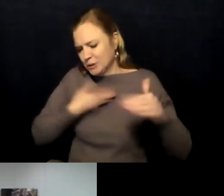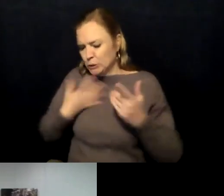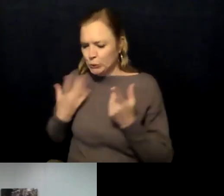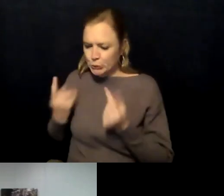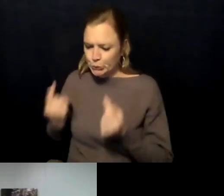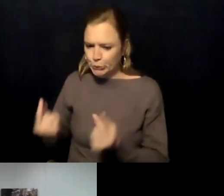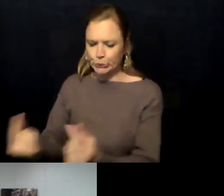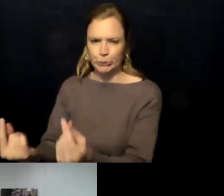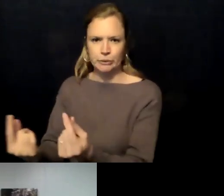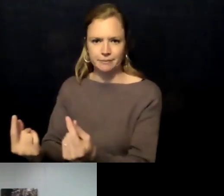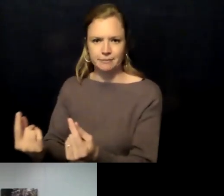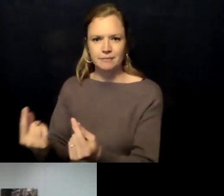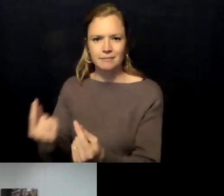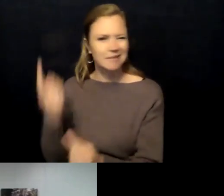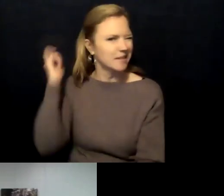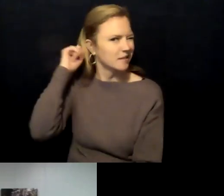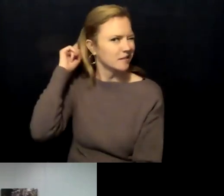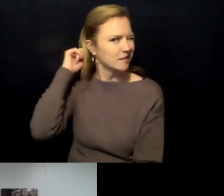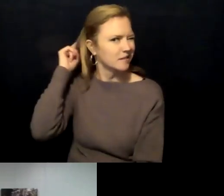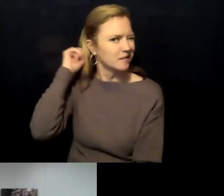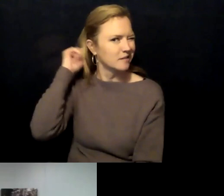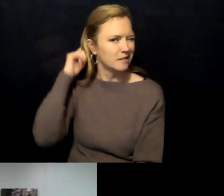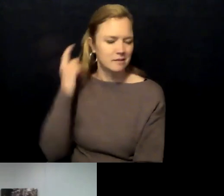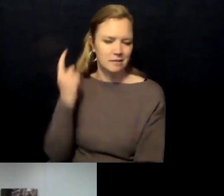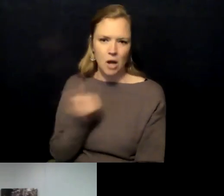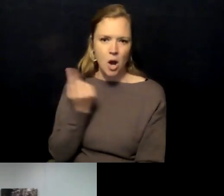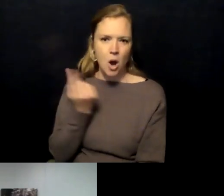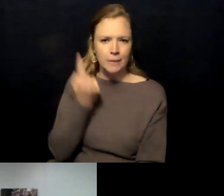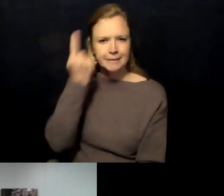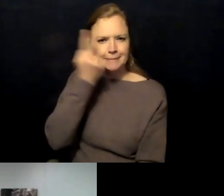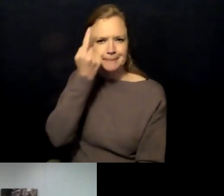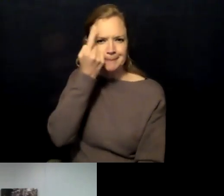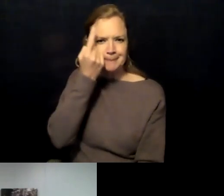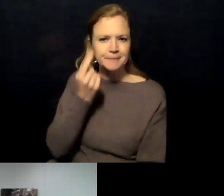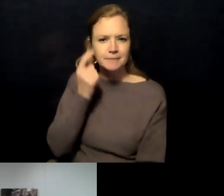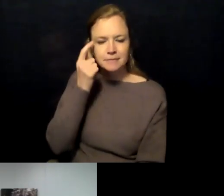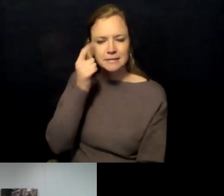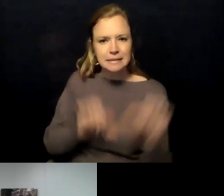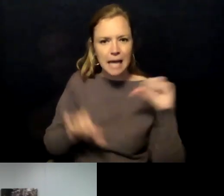it's in the back of your head somewhere. Yeah, technology I do use a